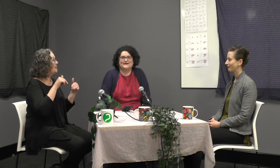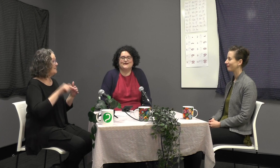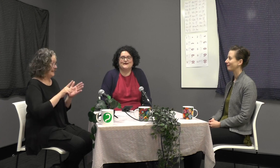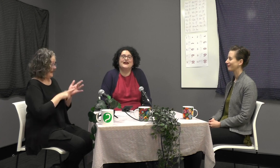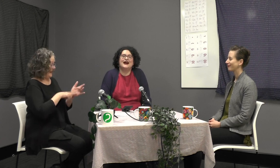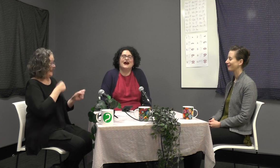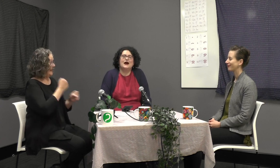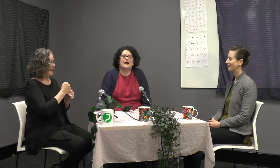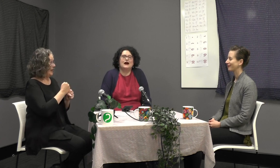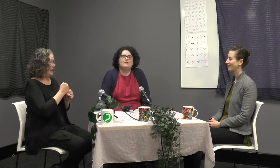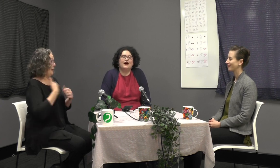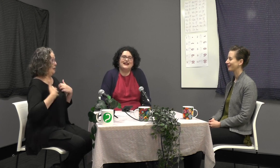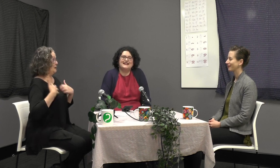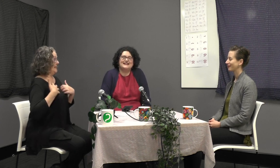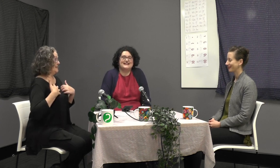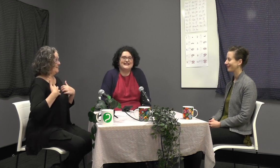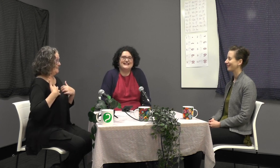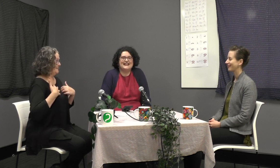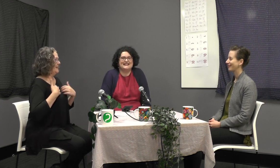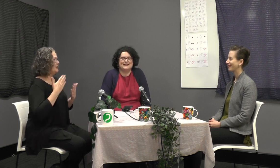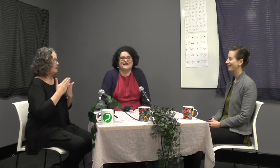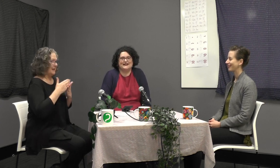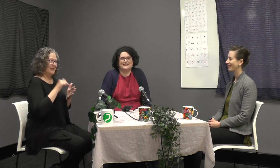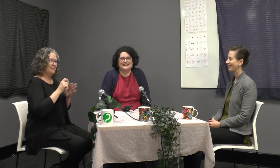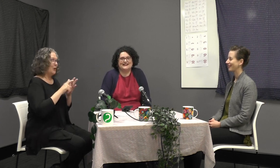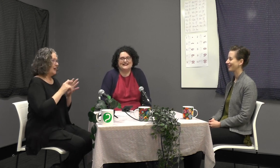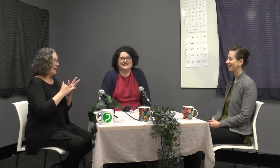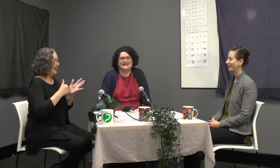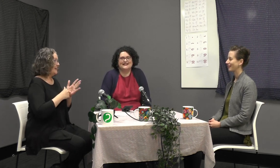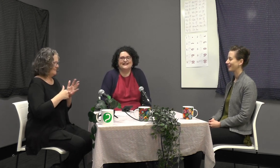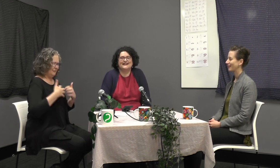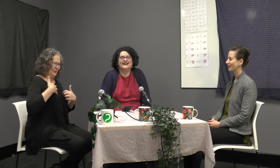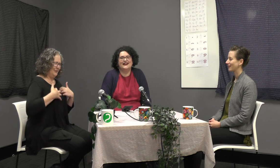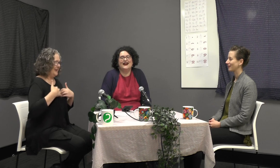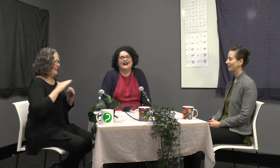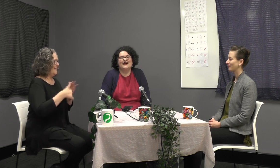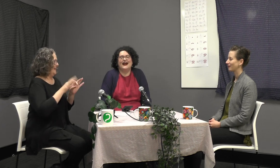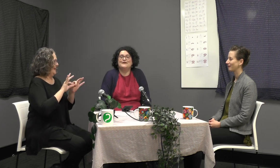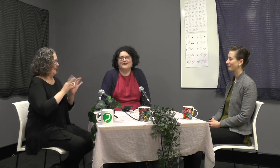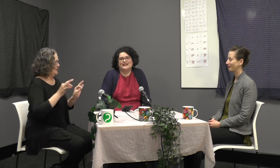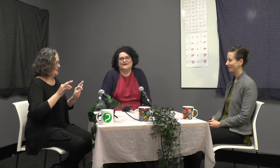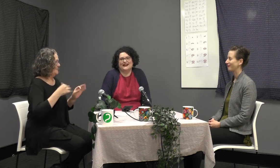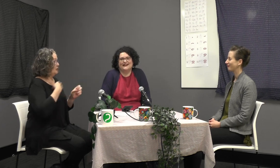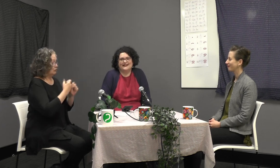L: Welcome to Lingthusiasm, a podcast that’s enthusiastic about linguistics! I’m Gretchen McCulloch.